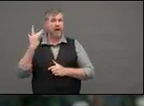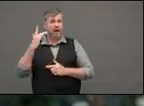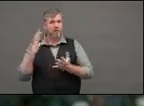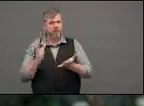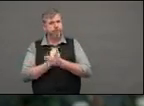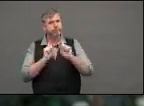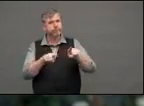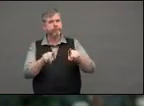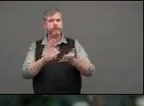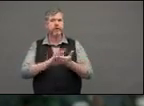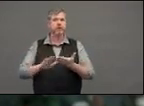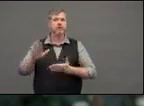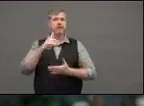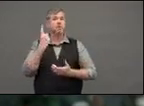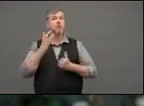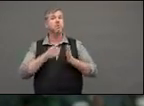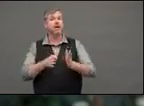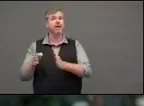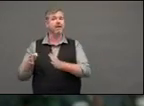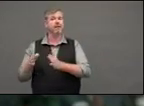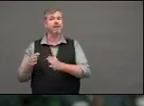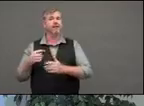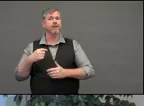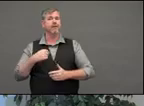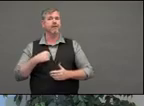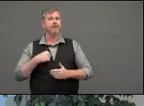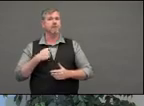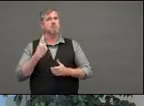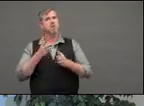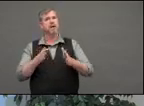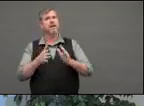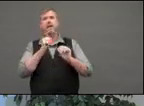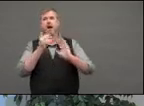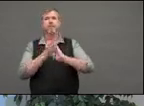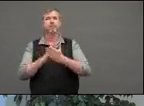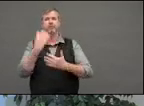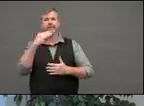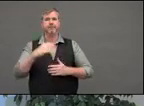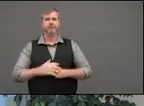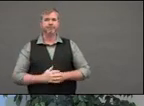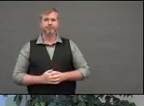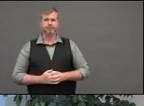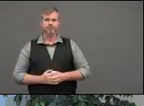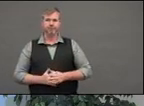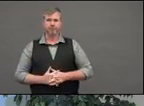ways that i've been staying sane LM: Great not only are we having to stay